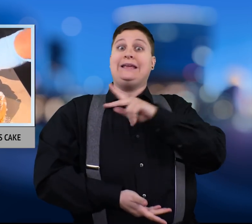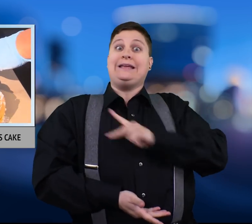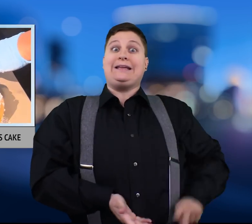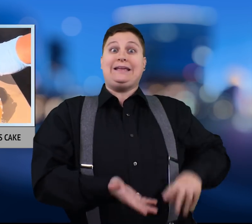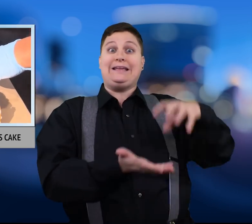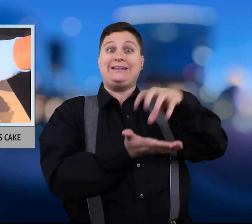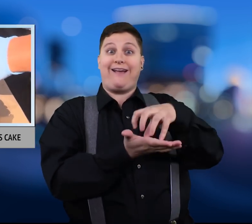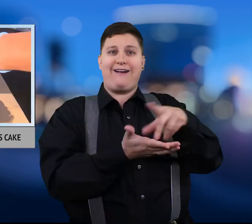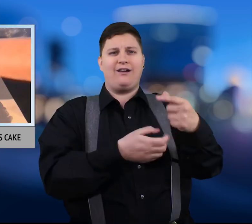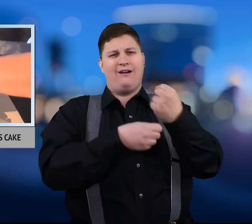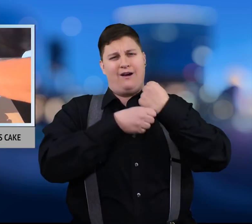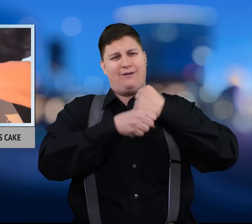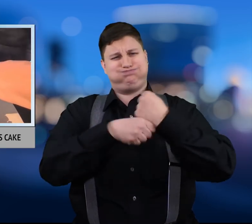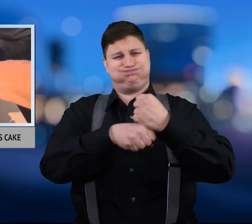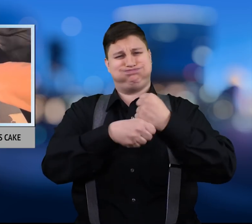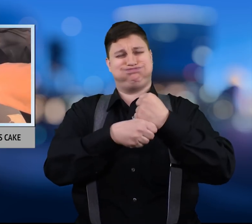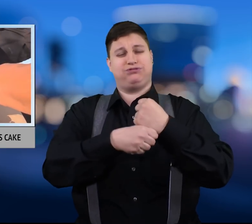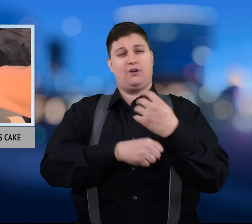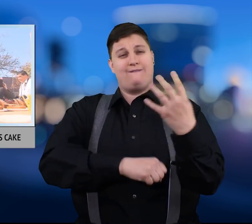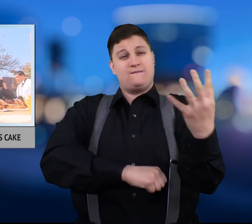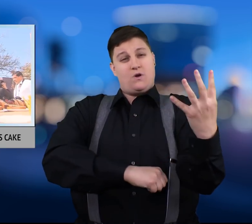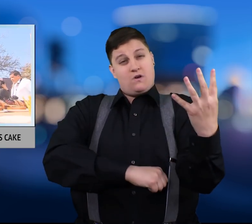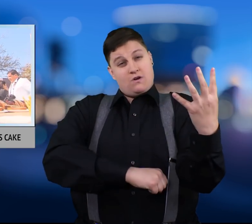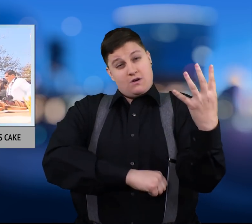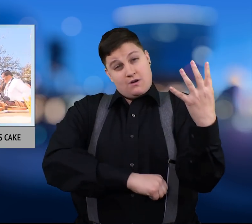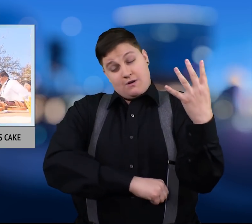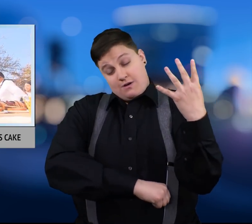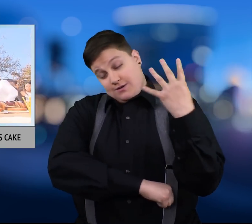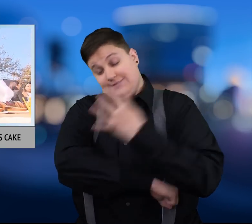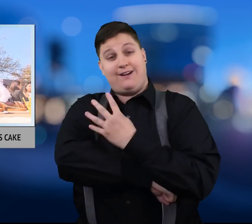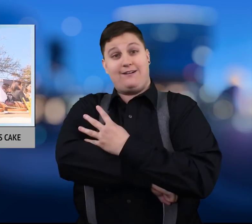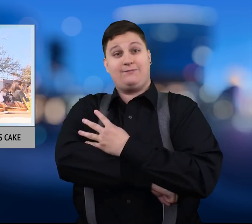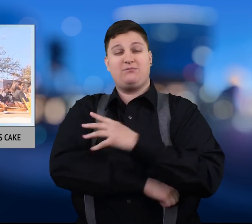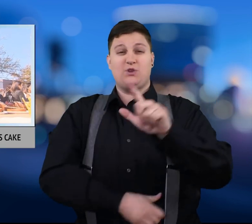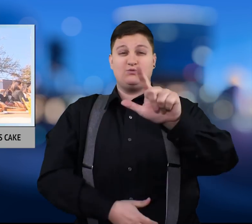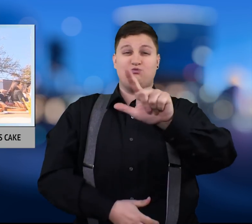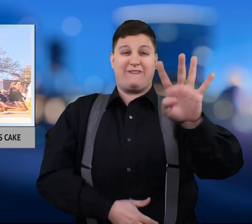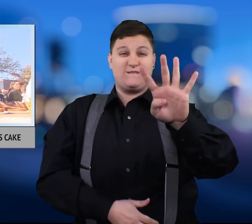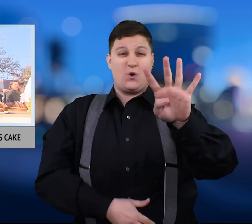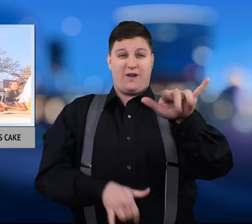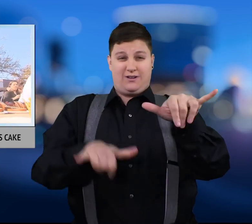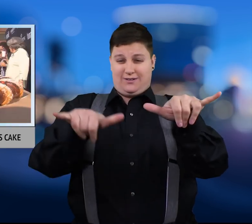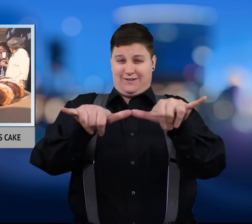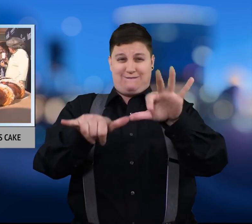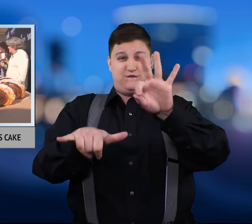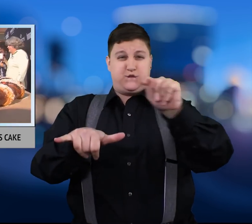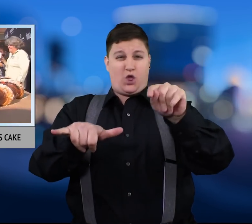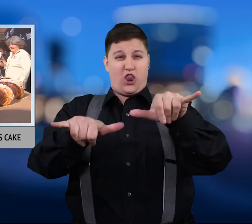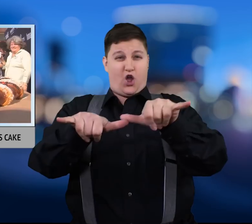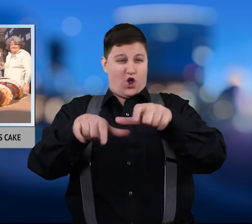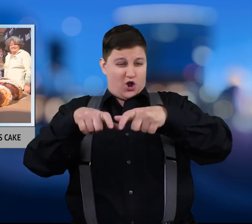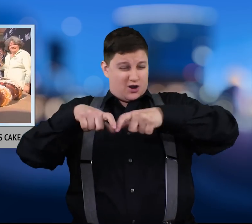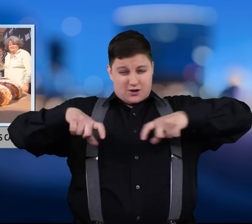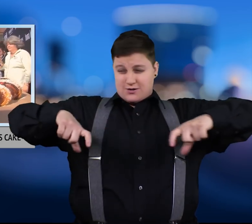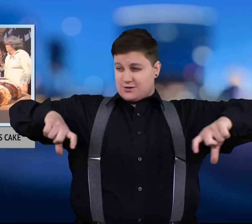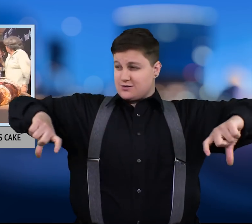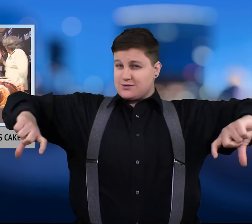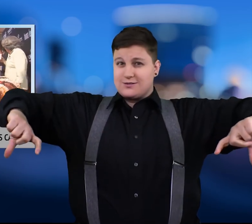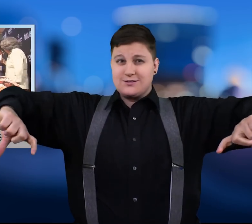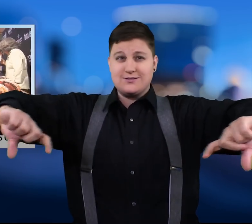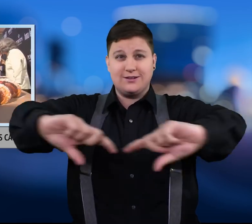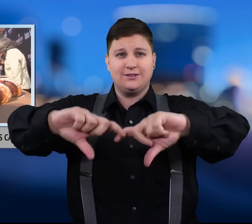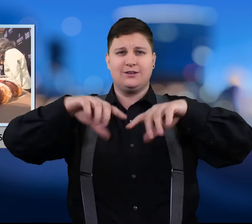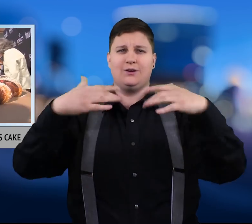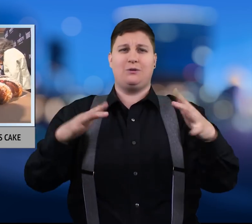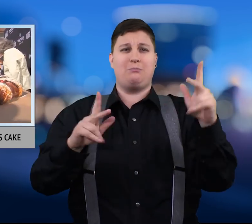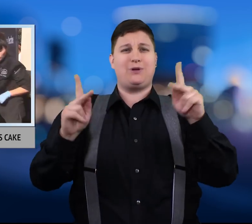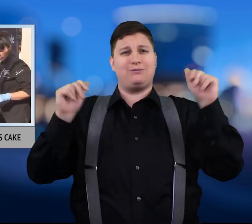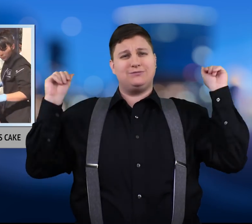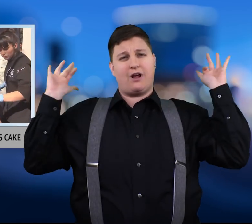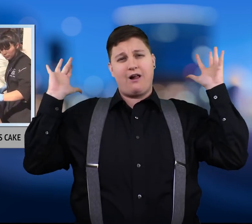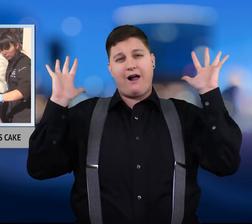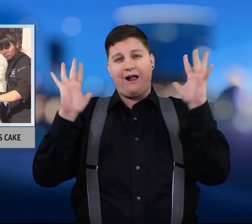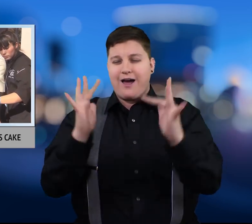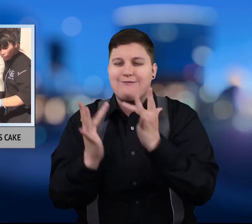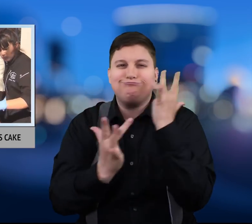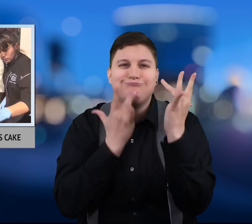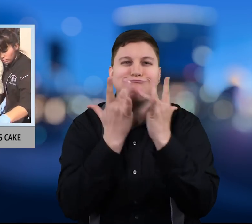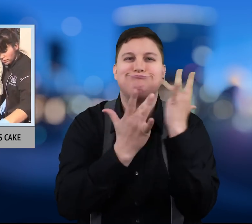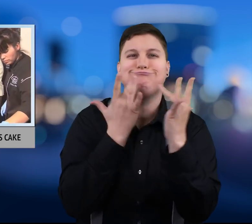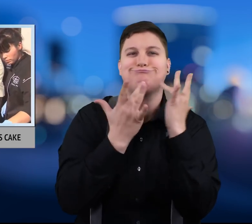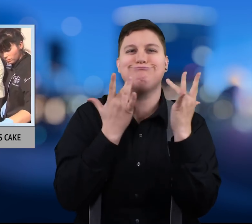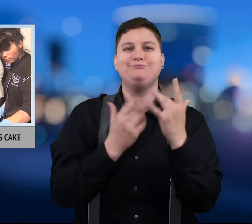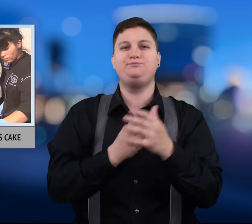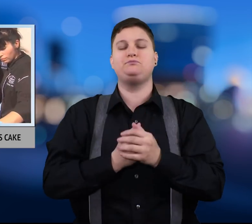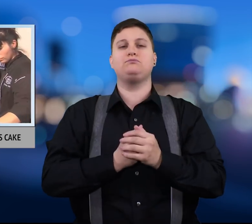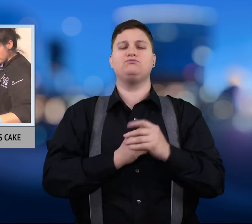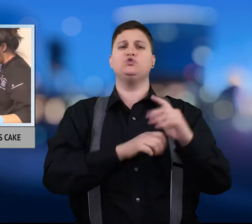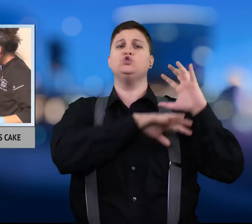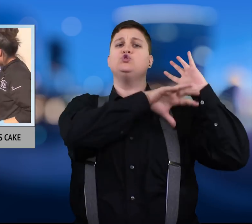Dozens of people came to try the 24-foot crown cake that took four days to prepare.